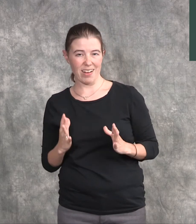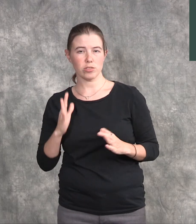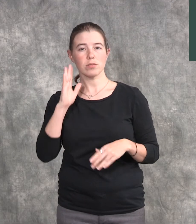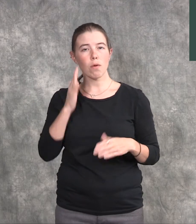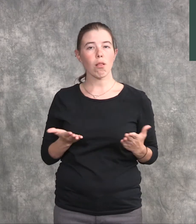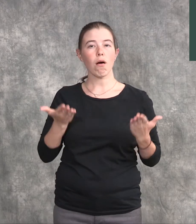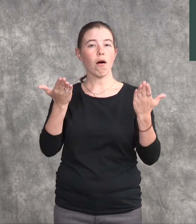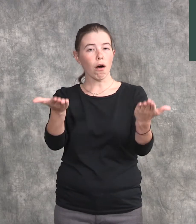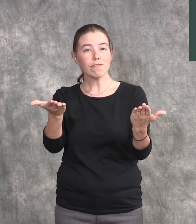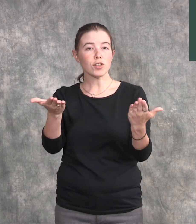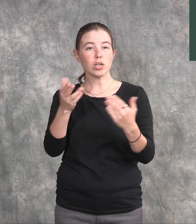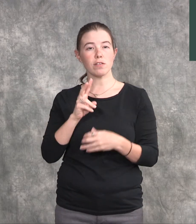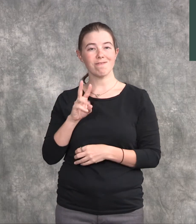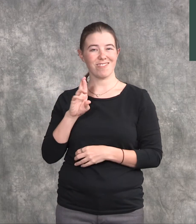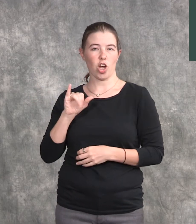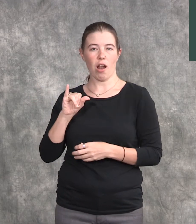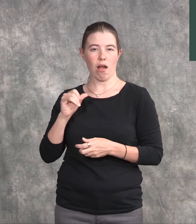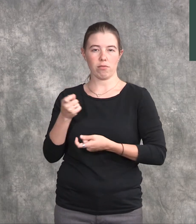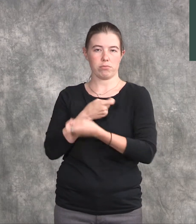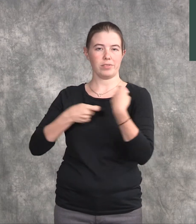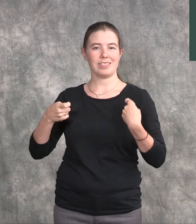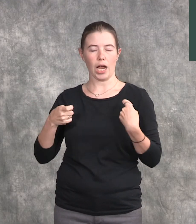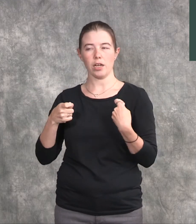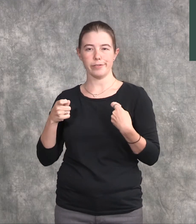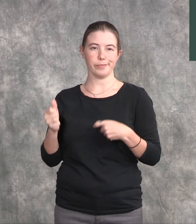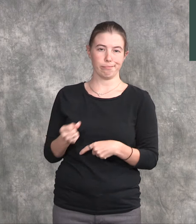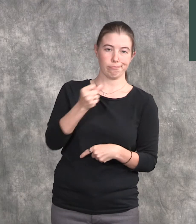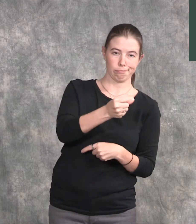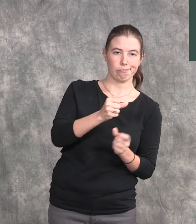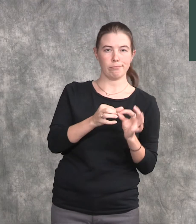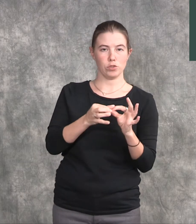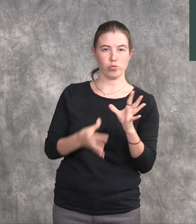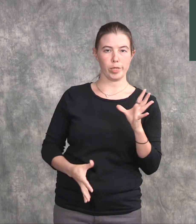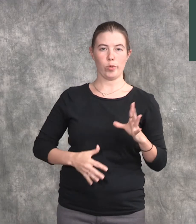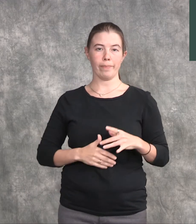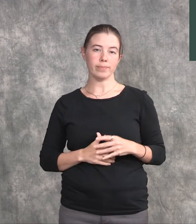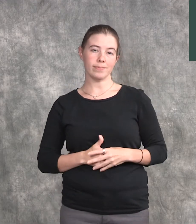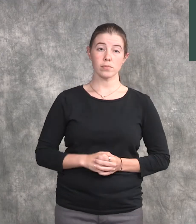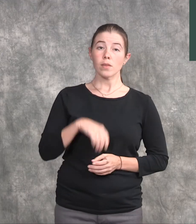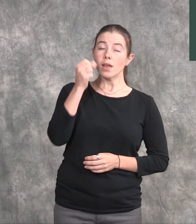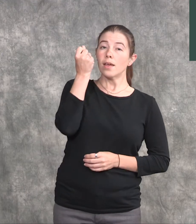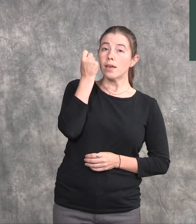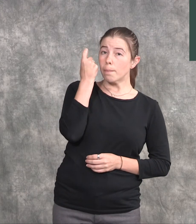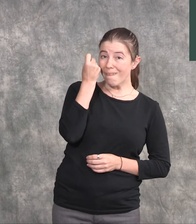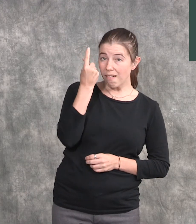or medical providers will often VRI in place of an on-site interpreter.